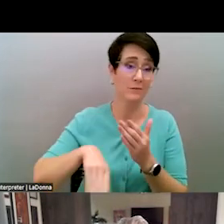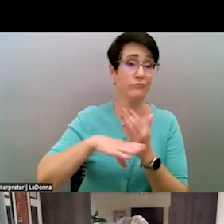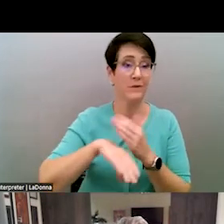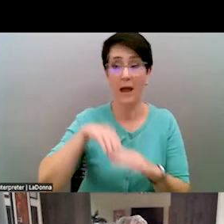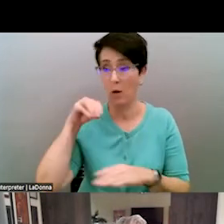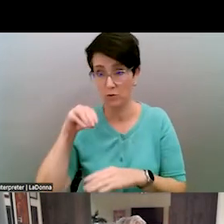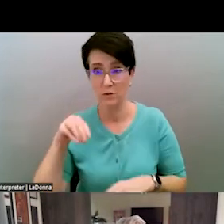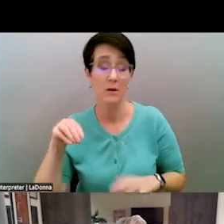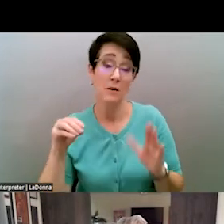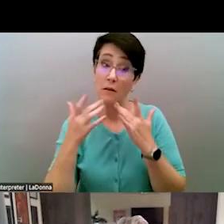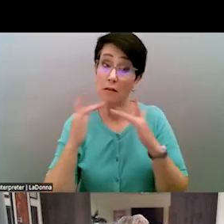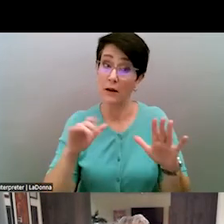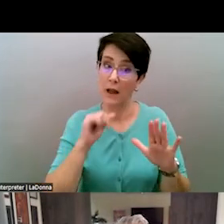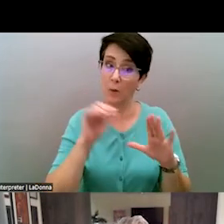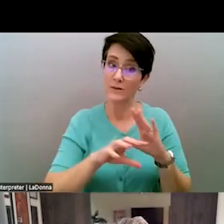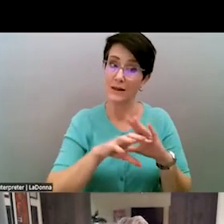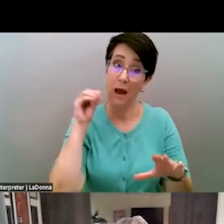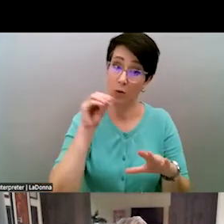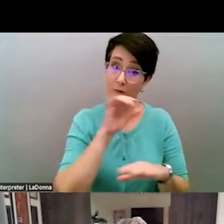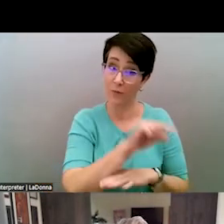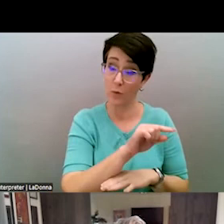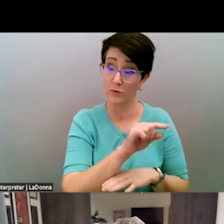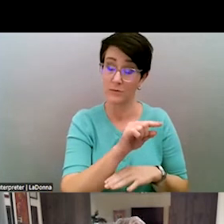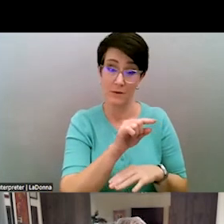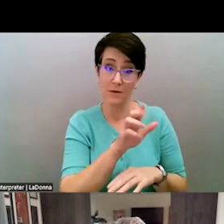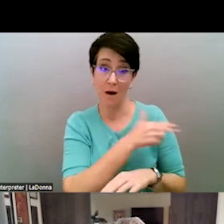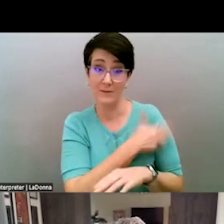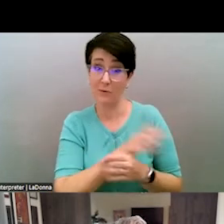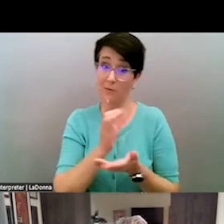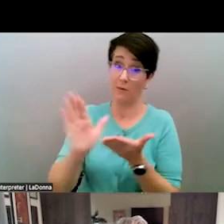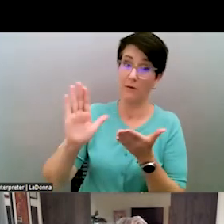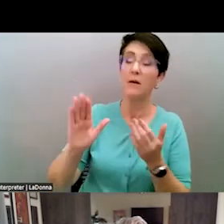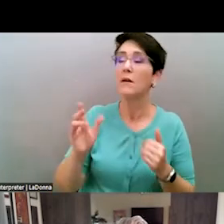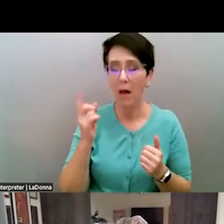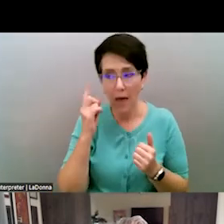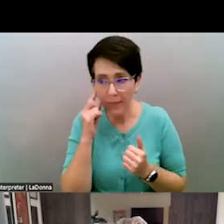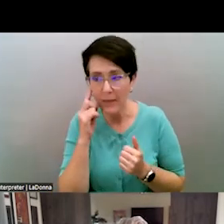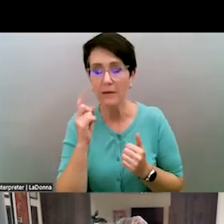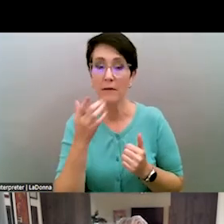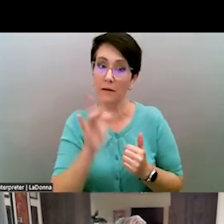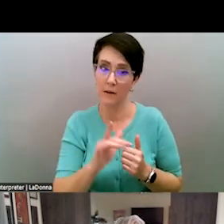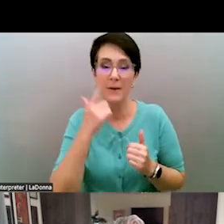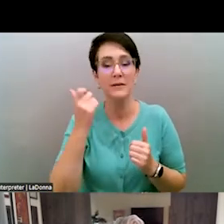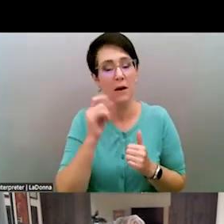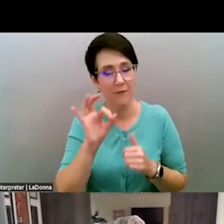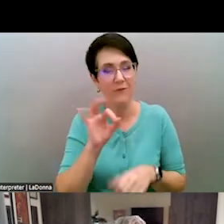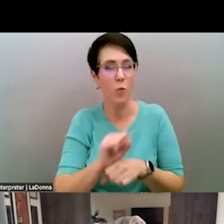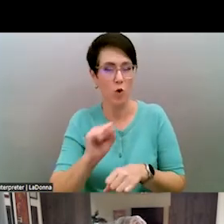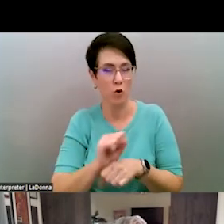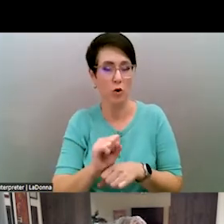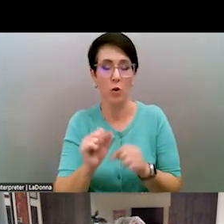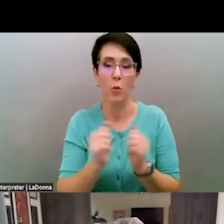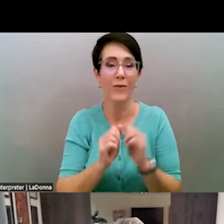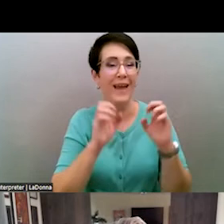KICKED OUT OF ME IN THE PROCESSES. LARGELY DUE TO WORK OVER YEARS, EDUCATING POLICE OFFICERS.